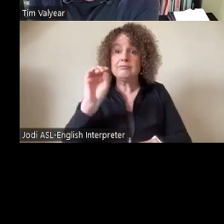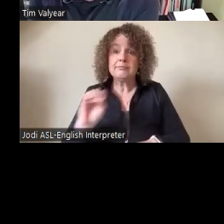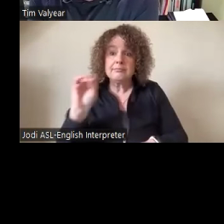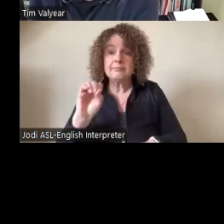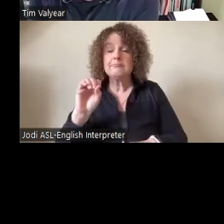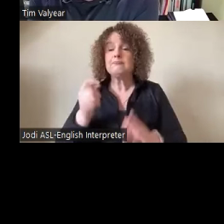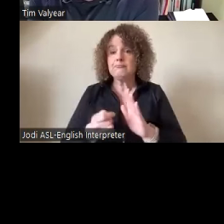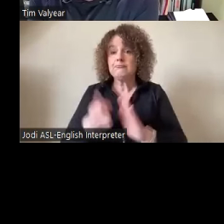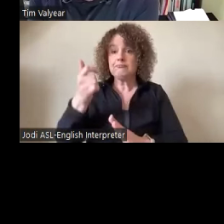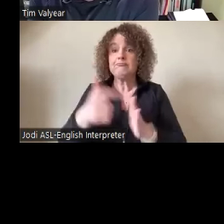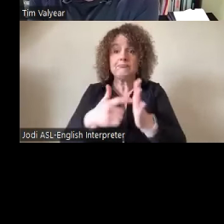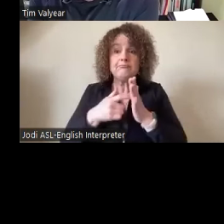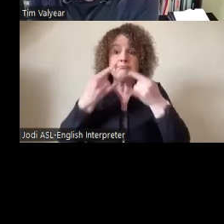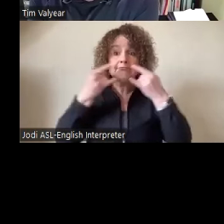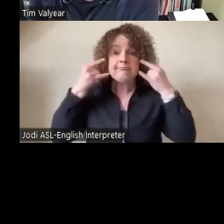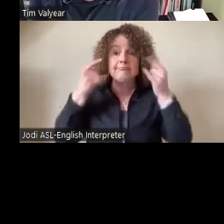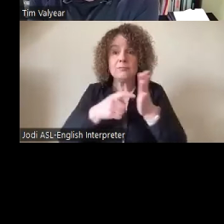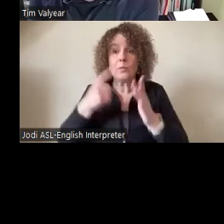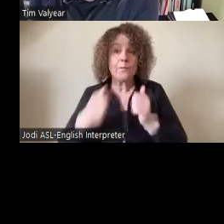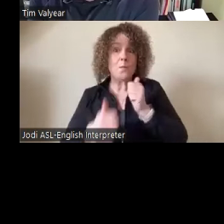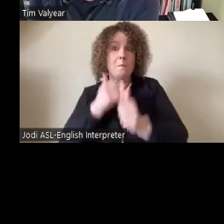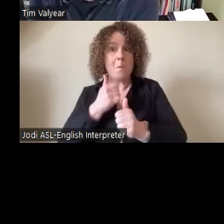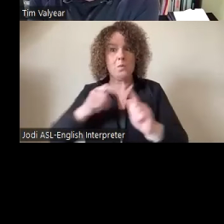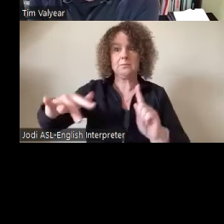through the milestones. Puts emphasis on the words